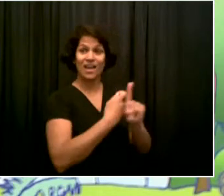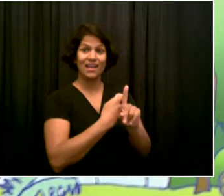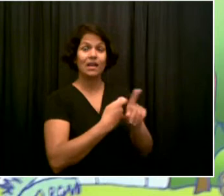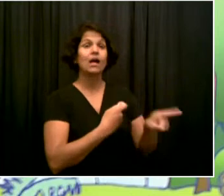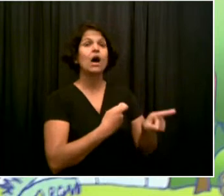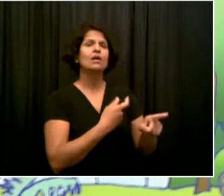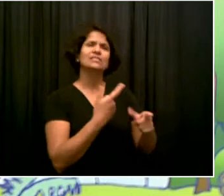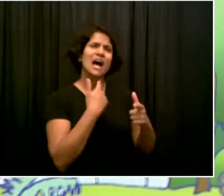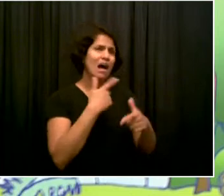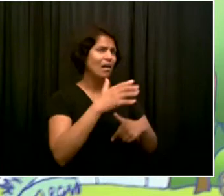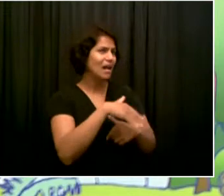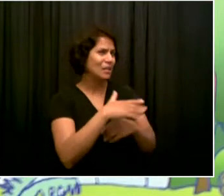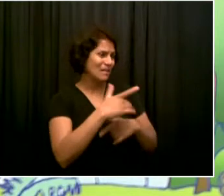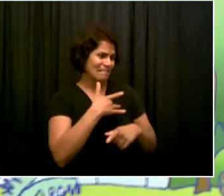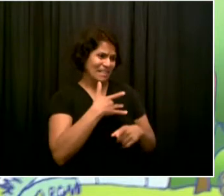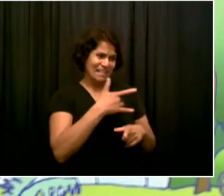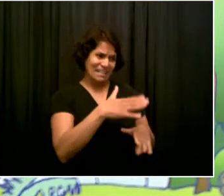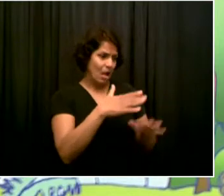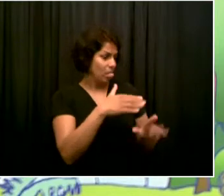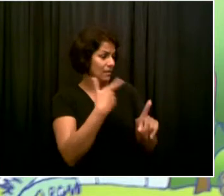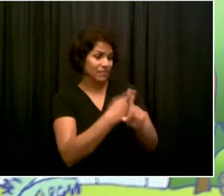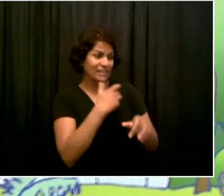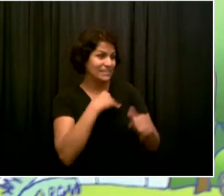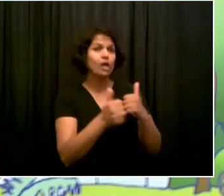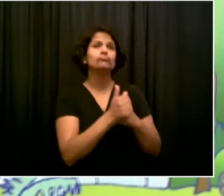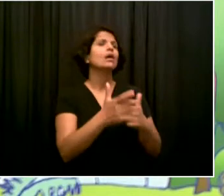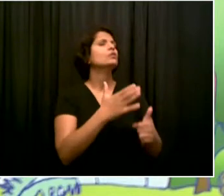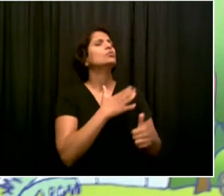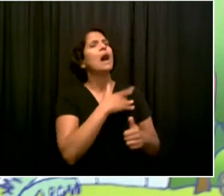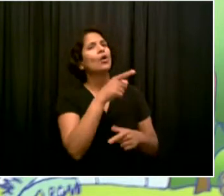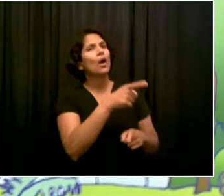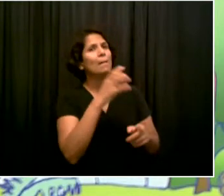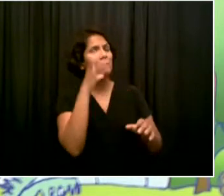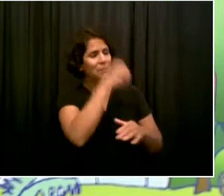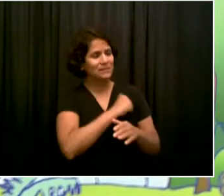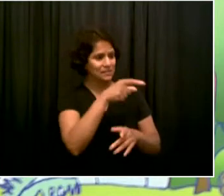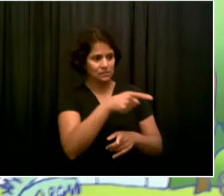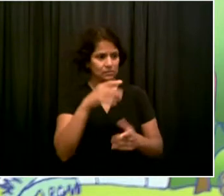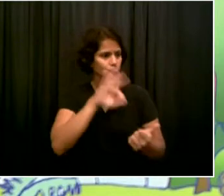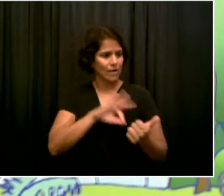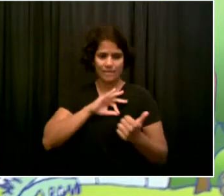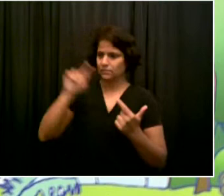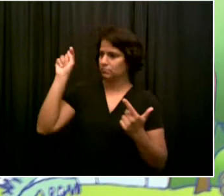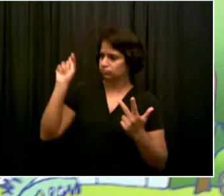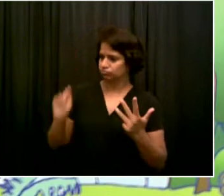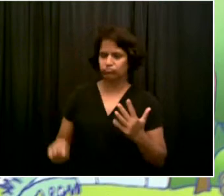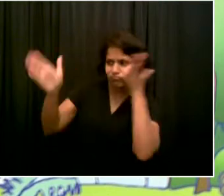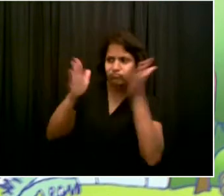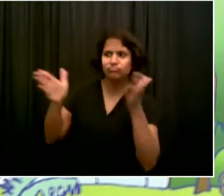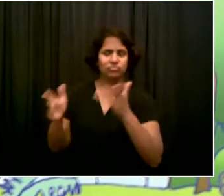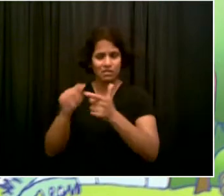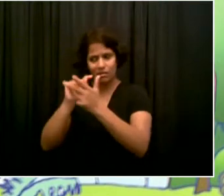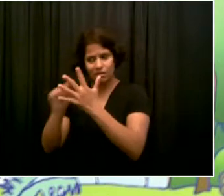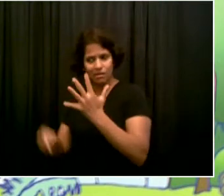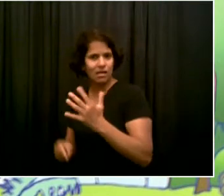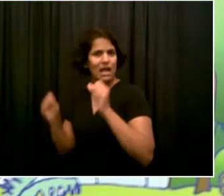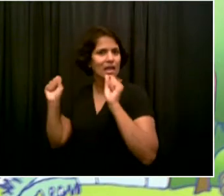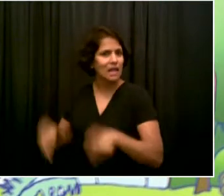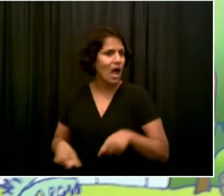CONSTANTLY REINFORCING AND REWARDING FOLKS FOR VACCINATION AND MAKING CLEAR TO UANVCCINATED FLKOS ARE THEY PUTTING